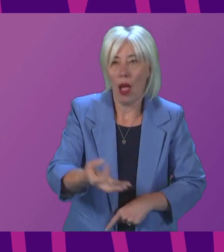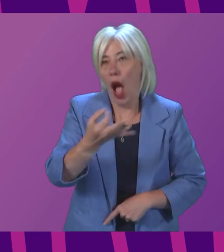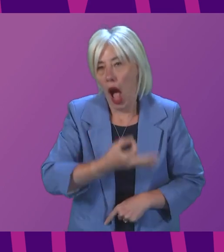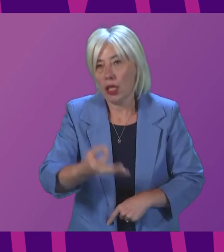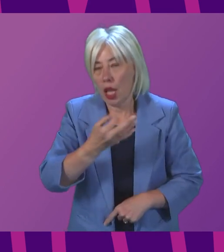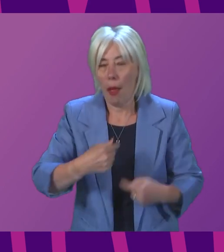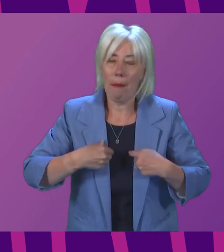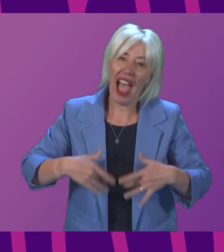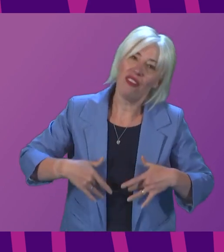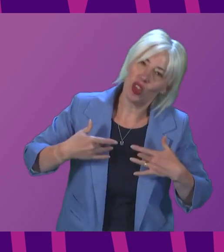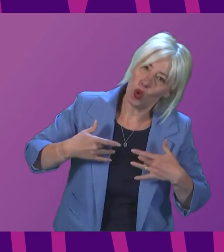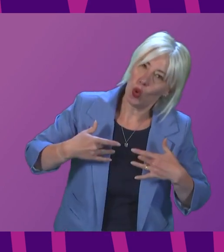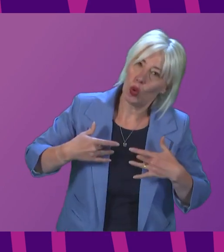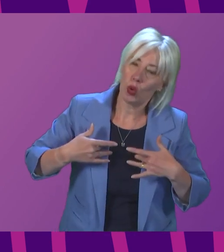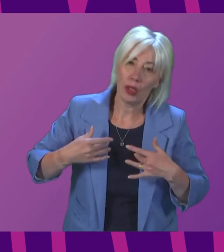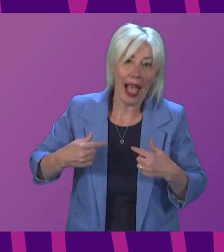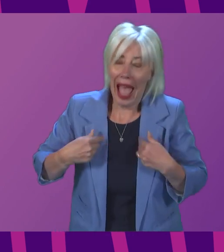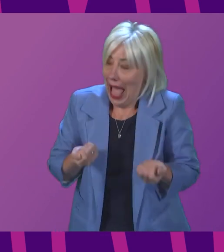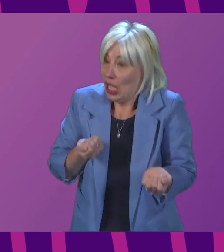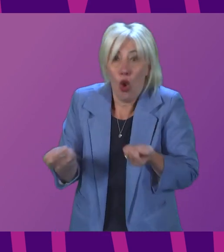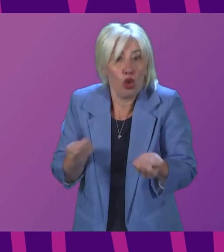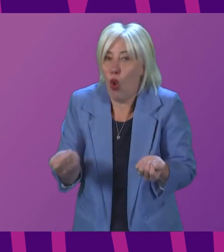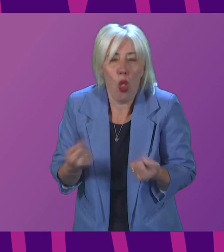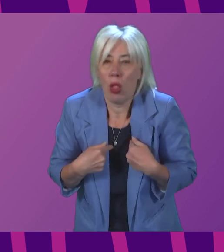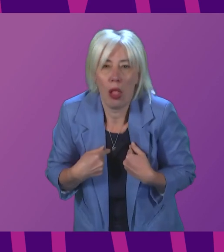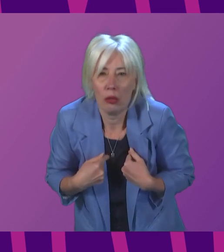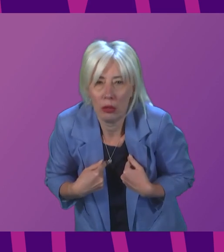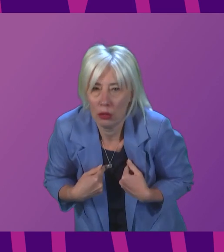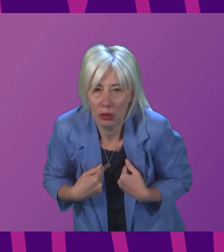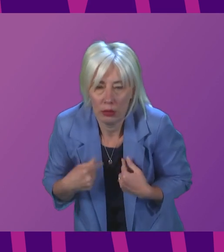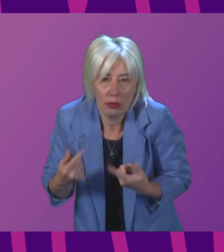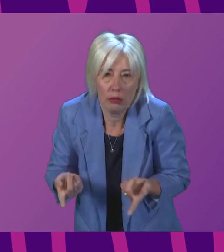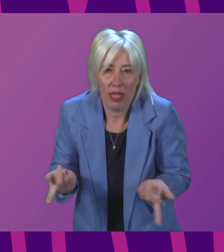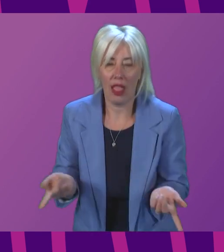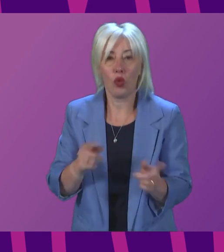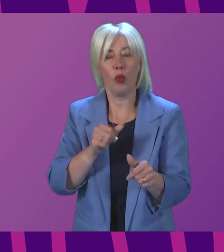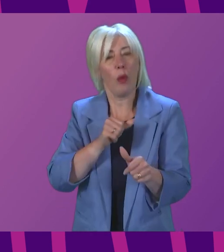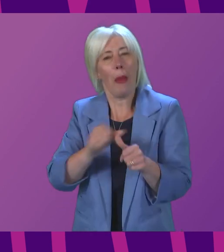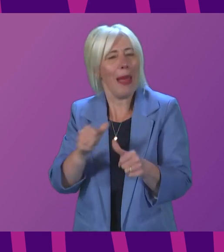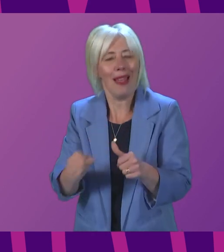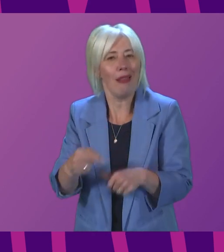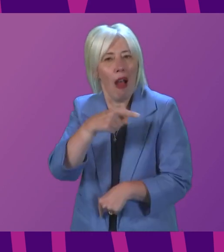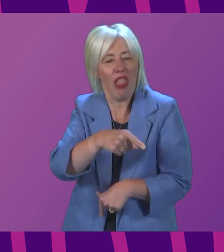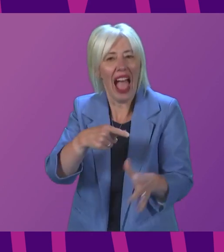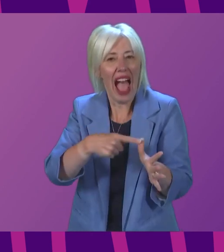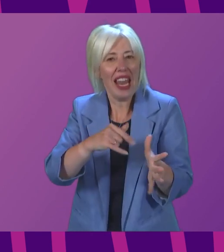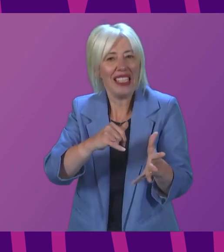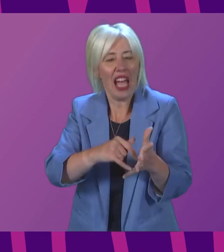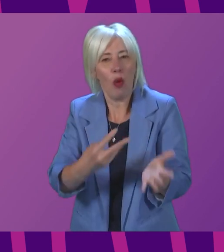views on something that I have no control over, would it not be better if he argued